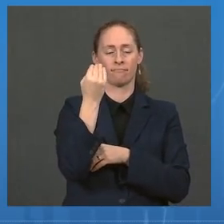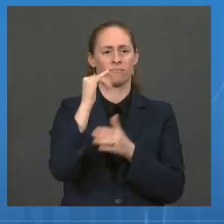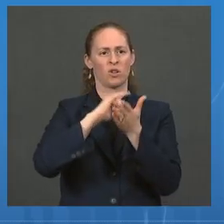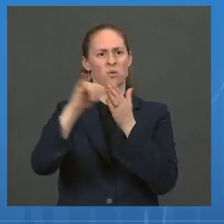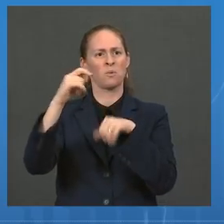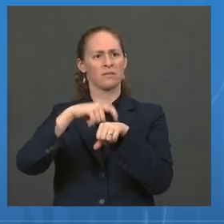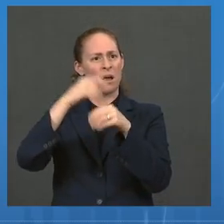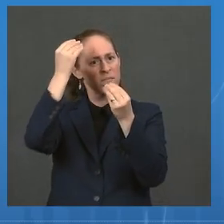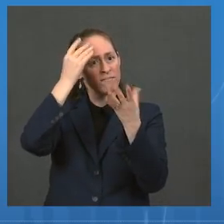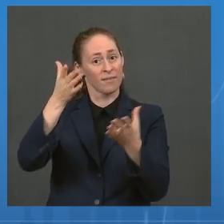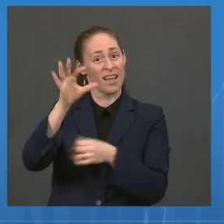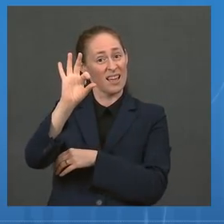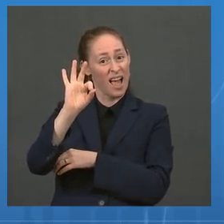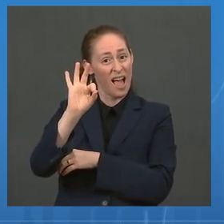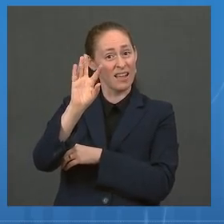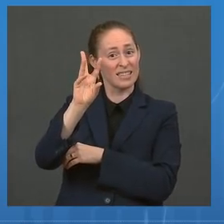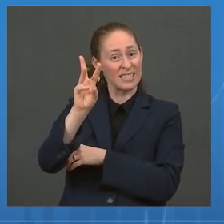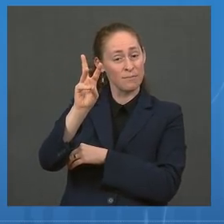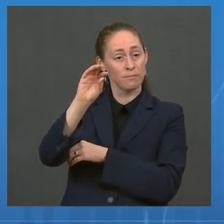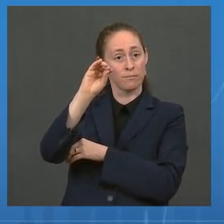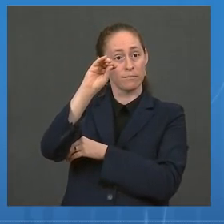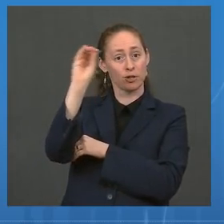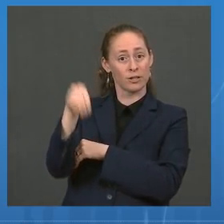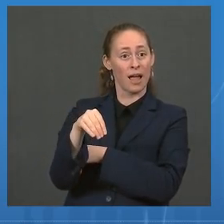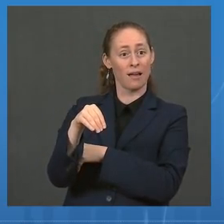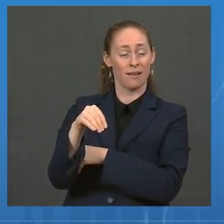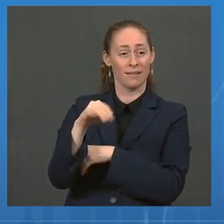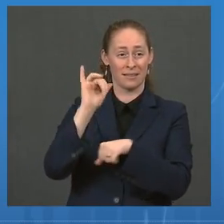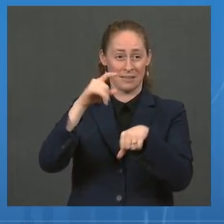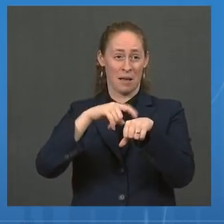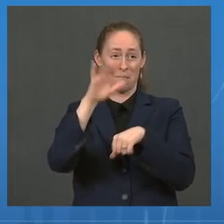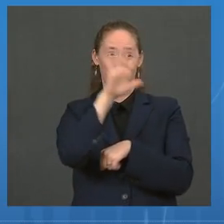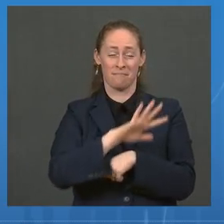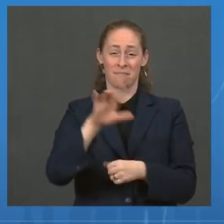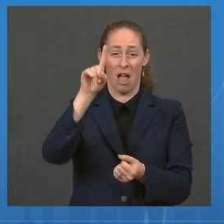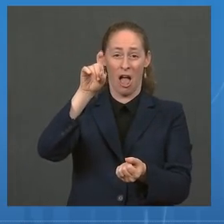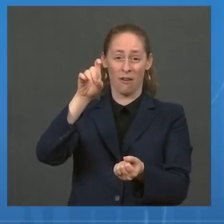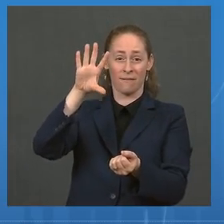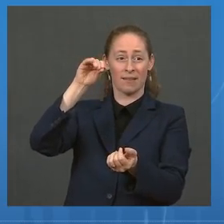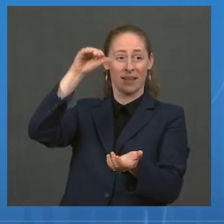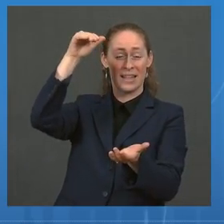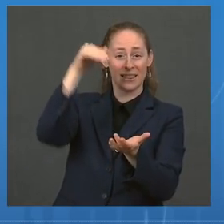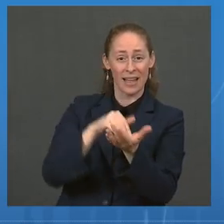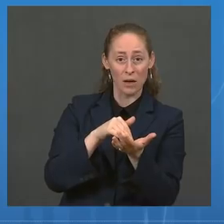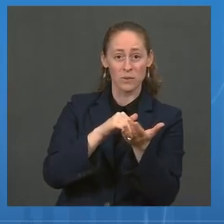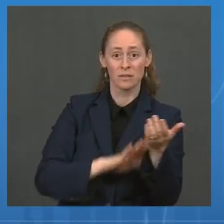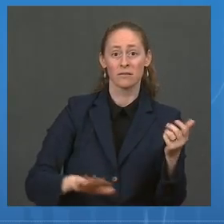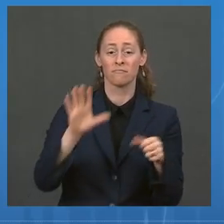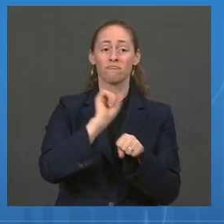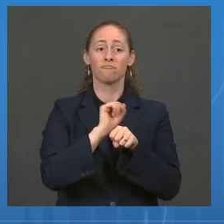96 percent of its roughly 150,000 fulltime school employees had at least their first shot